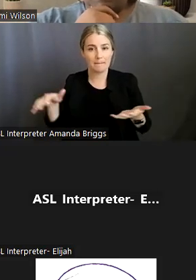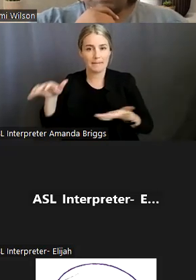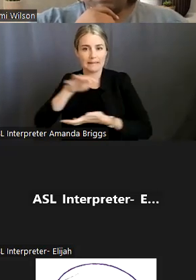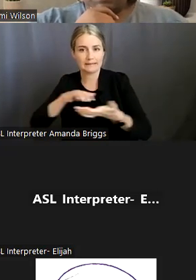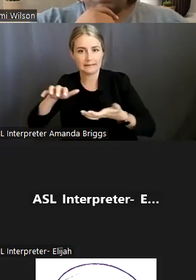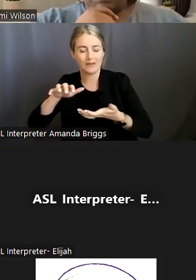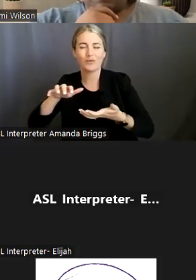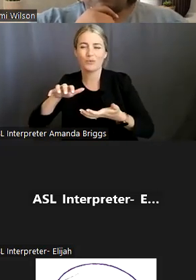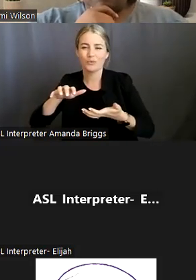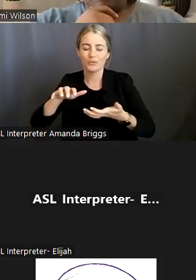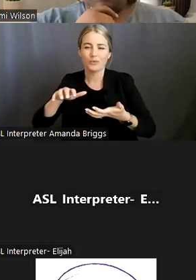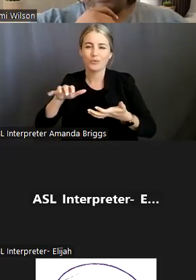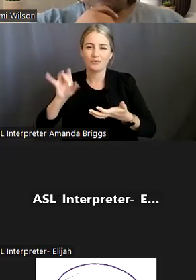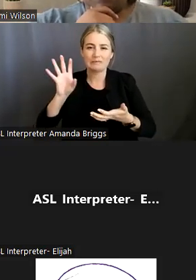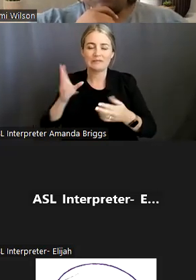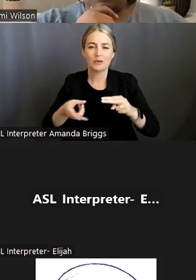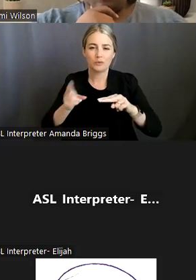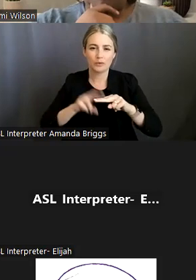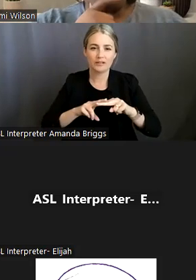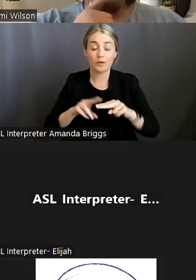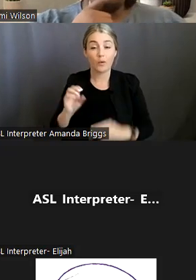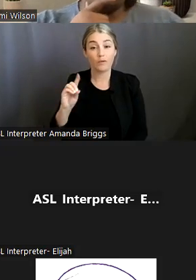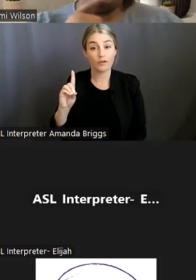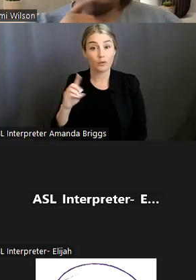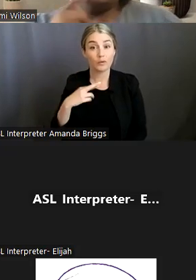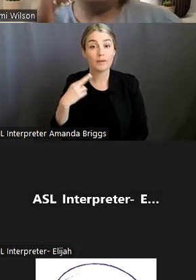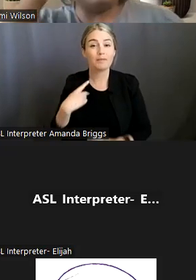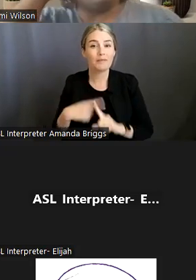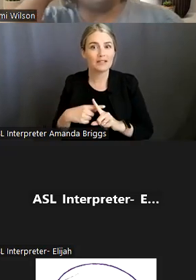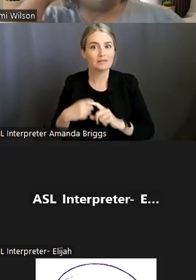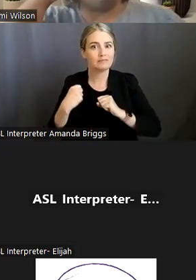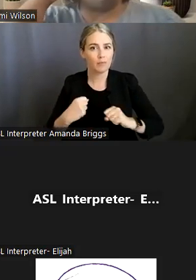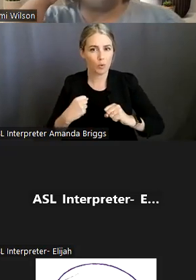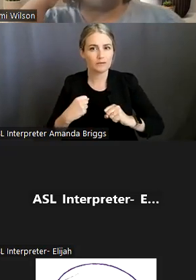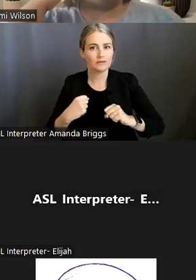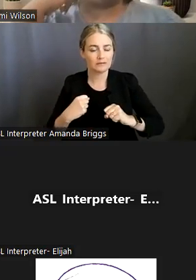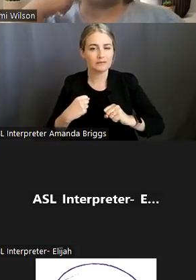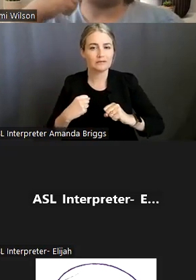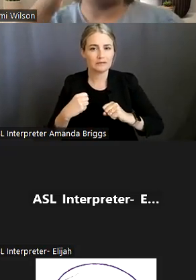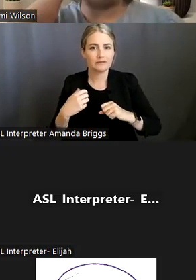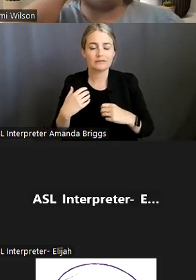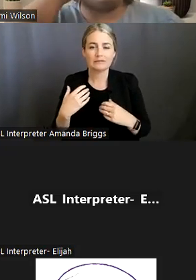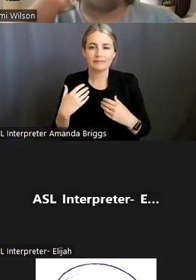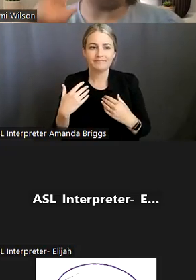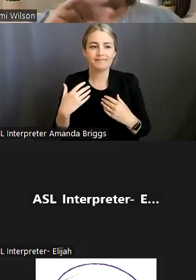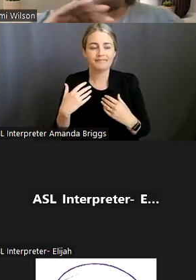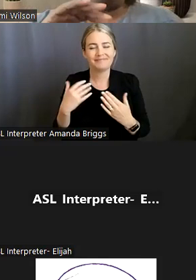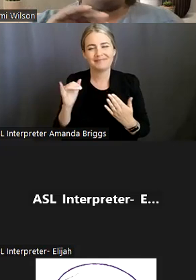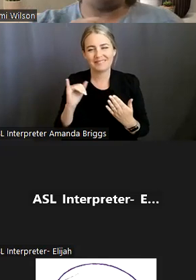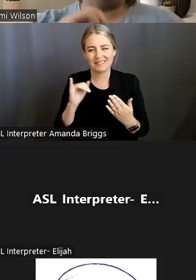only the risk of overdose, but the potency, especially when you're talking about opioids.